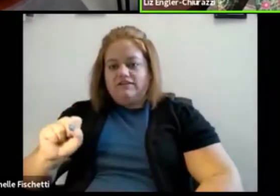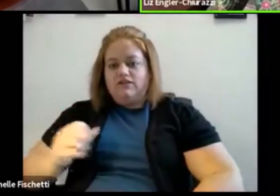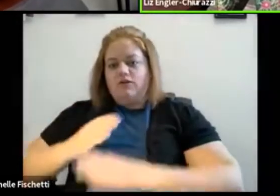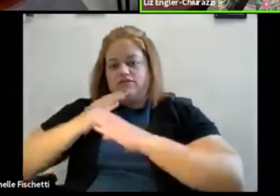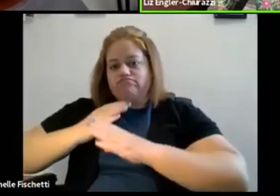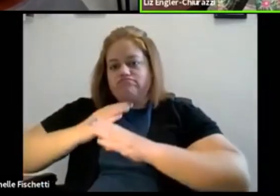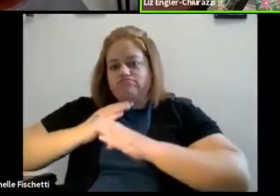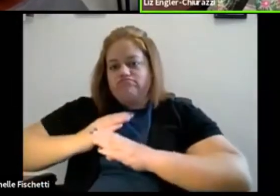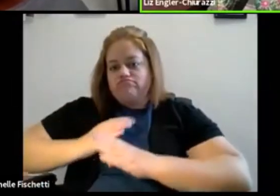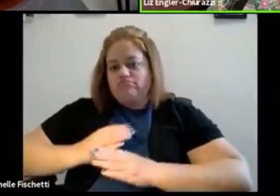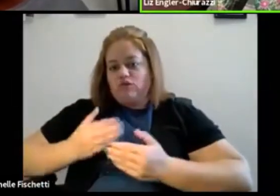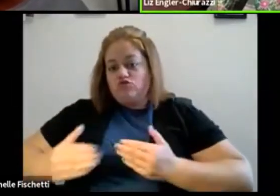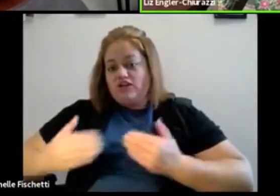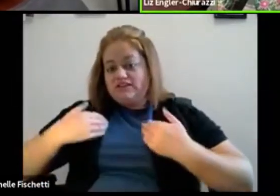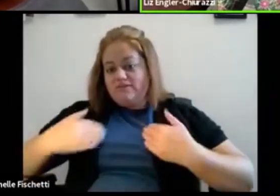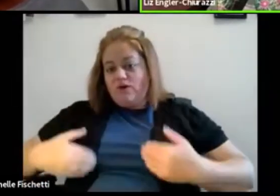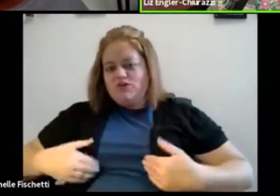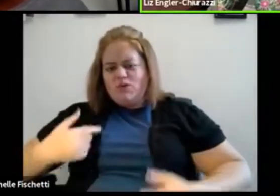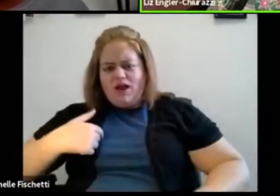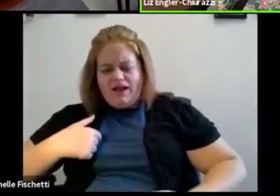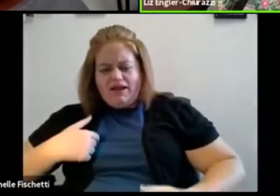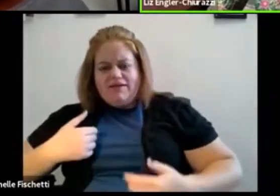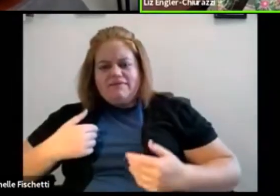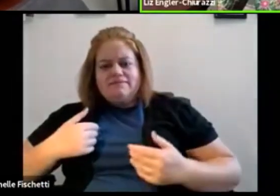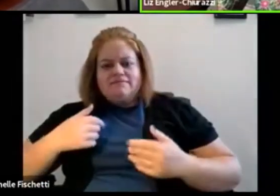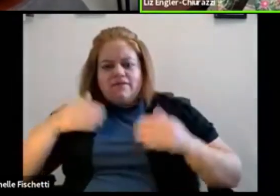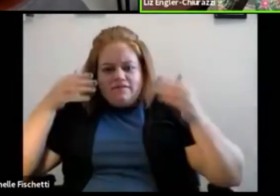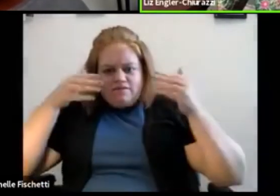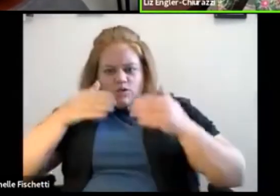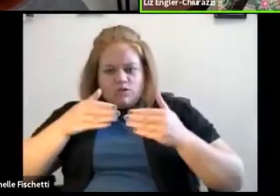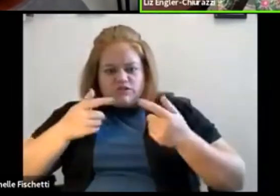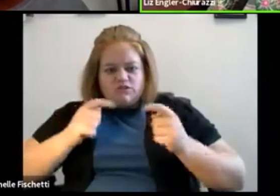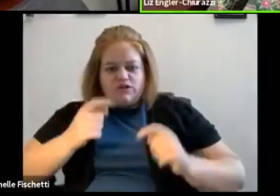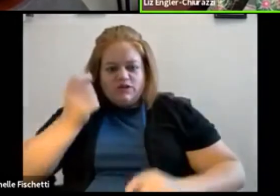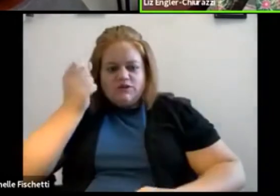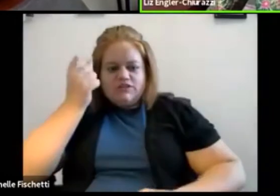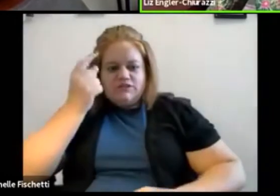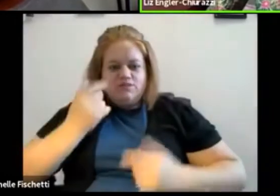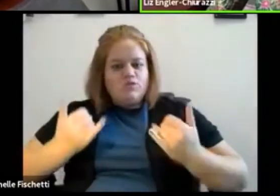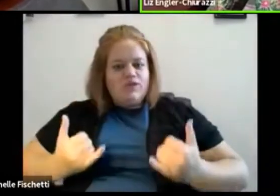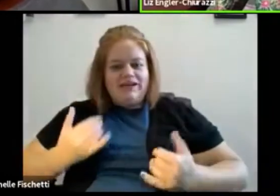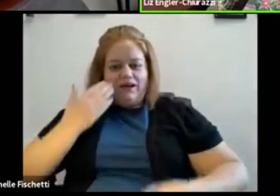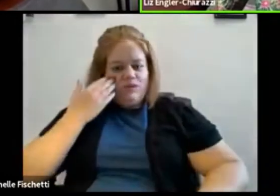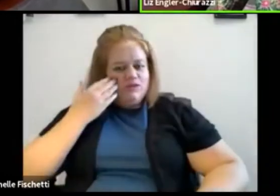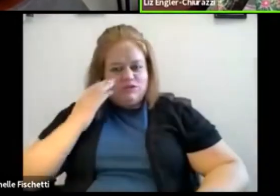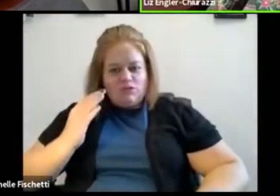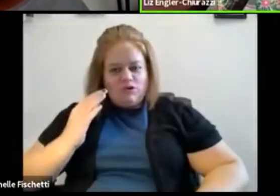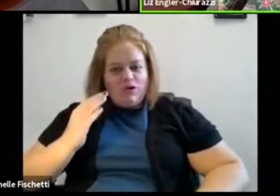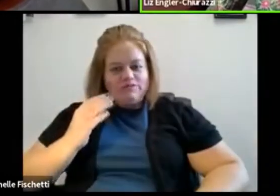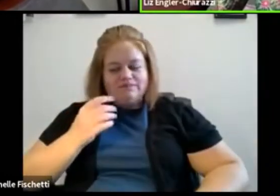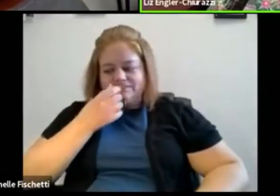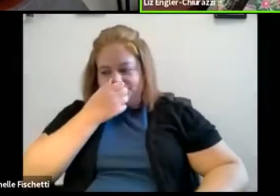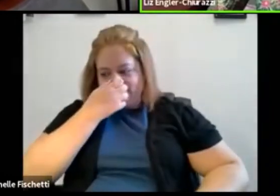so I'm trying to understand and it's not well known yet what antibody secreting